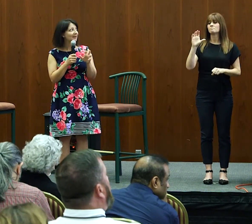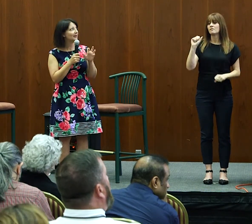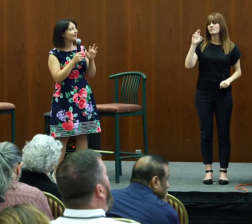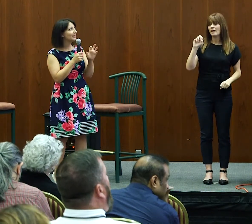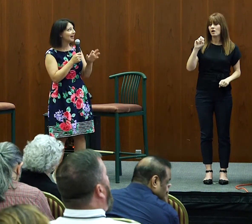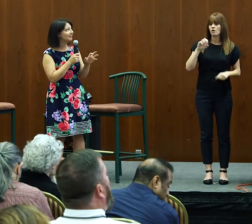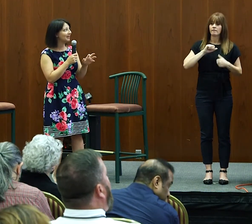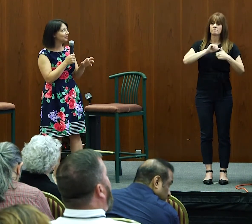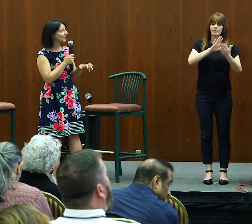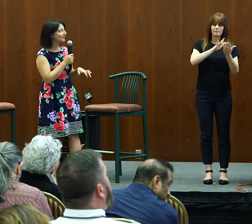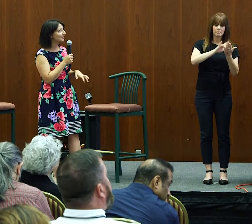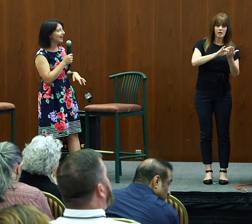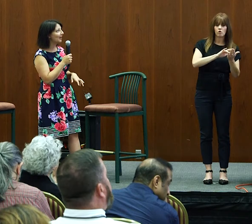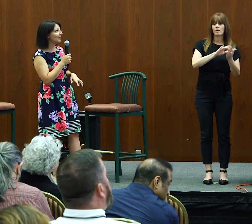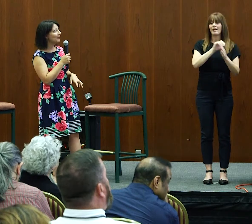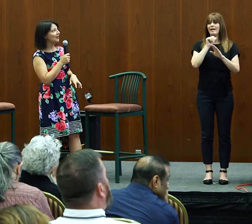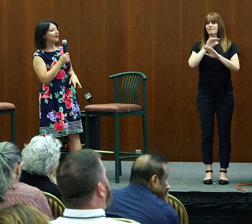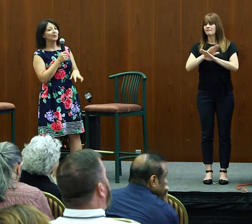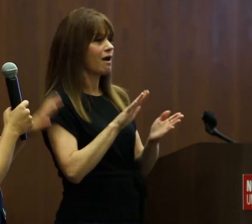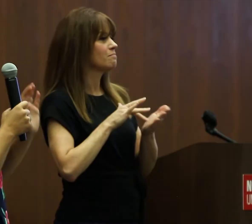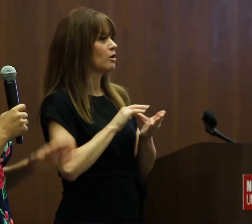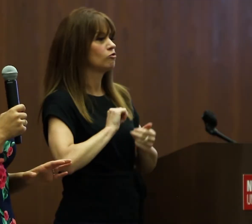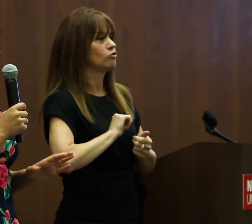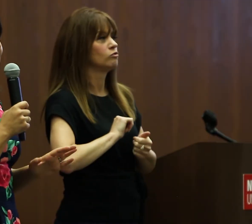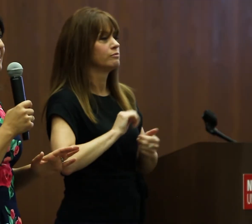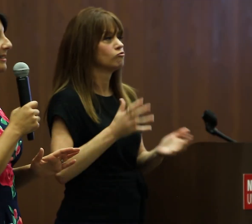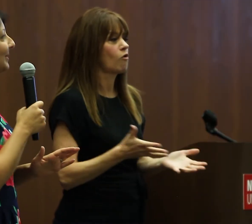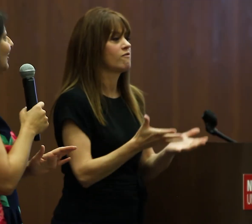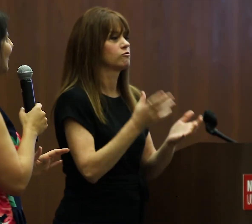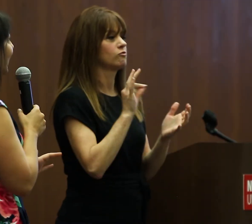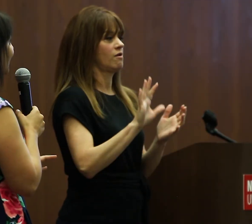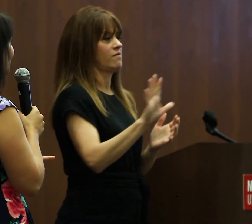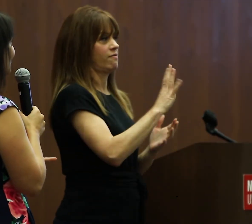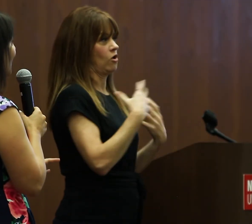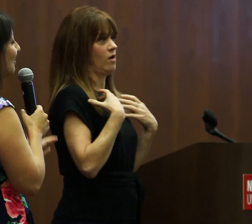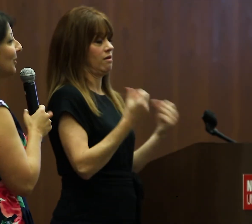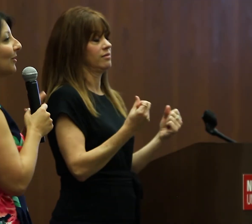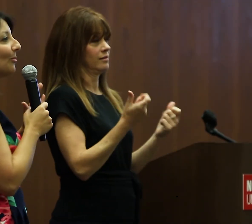the non-medical drivers of health. We know this is a big change but you're the